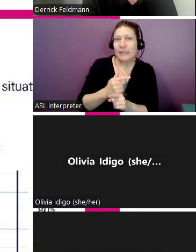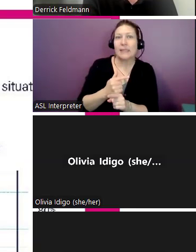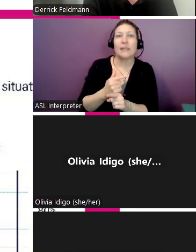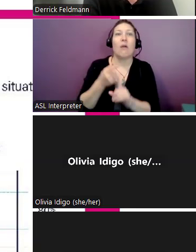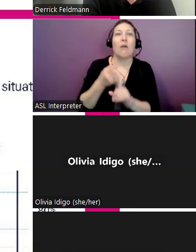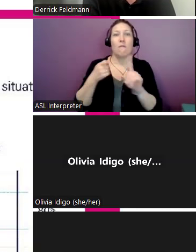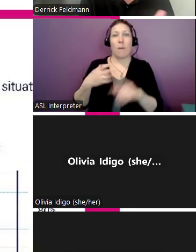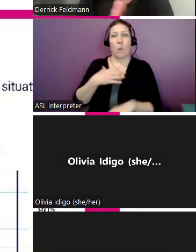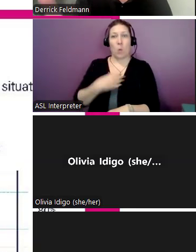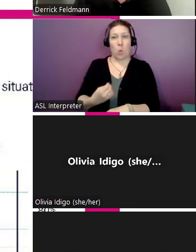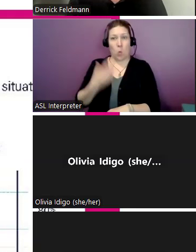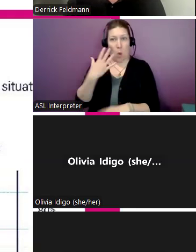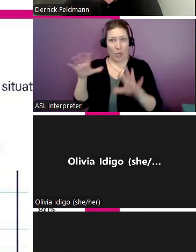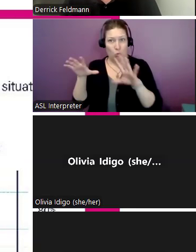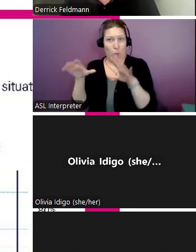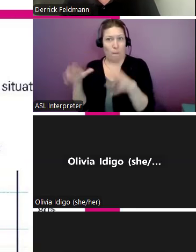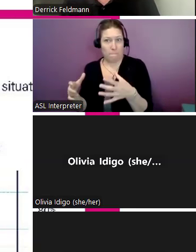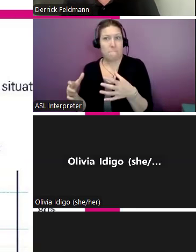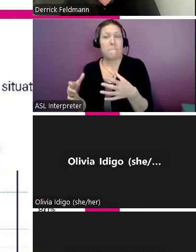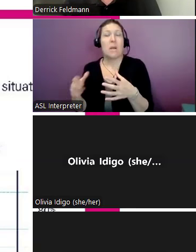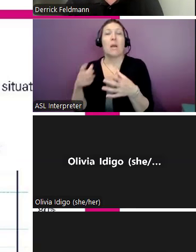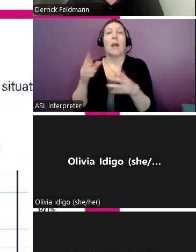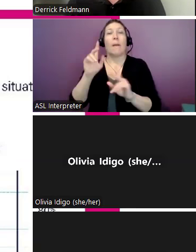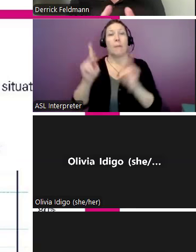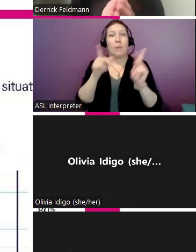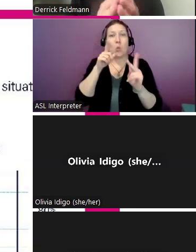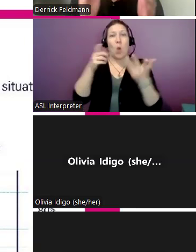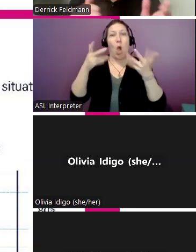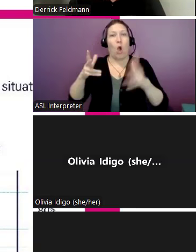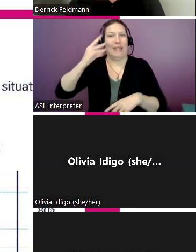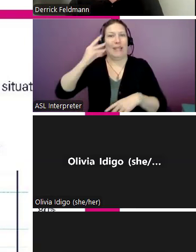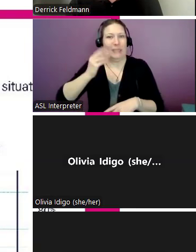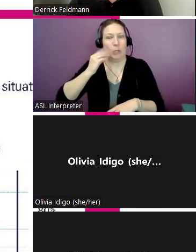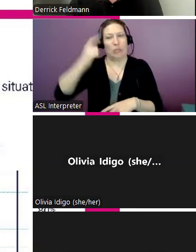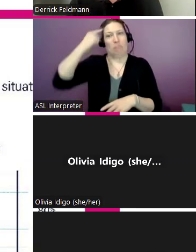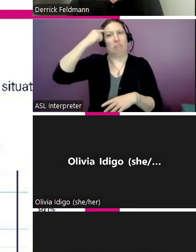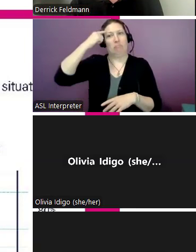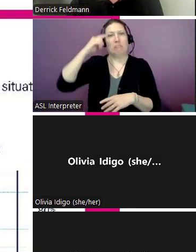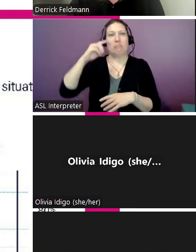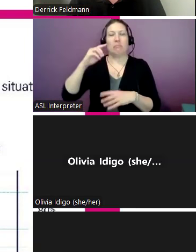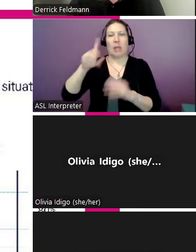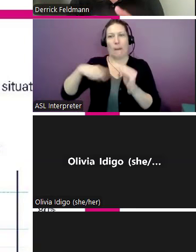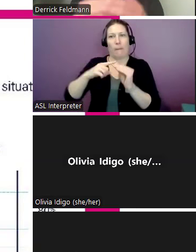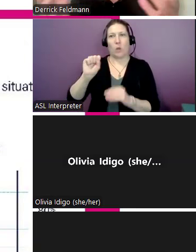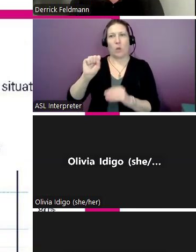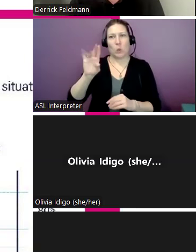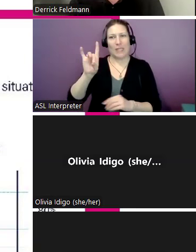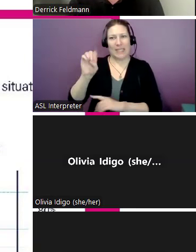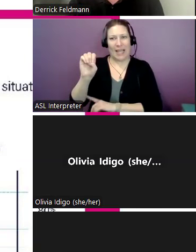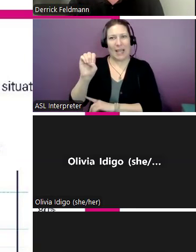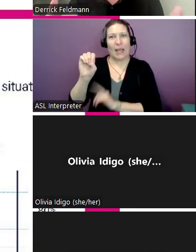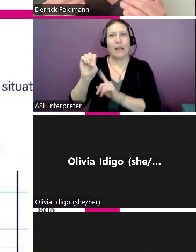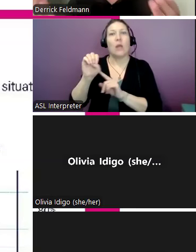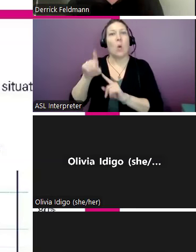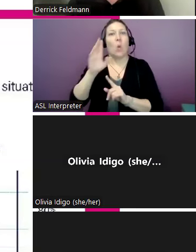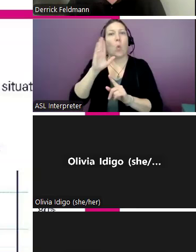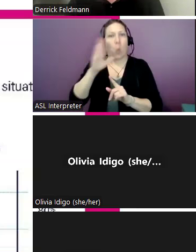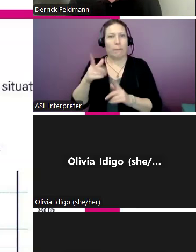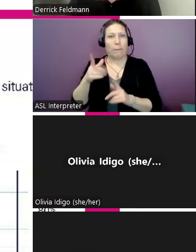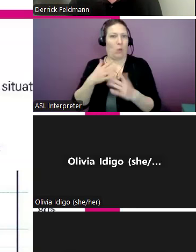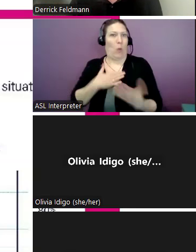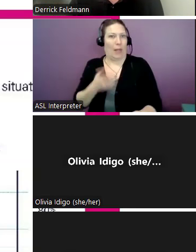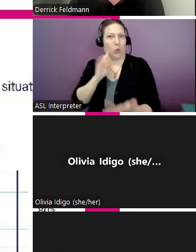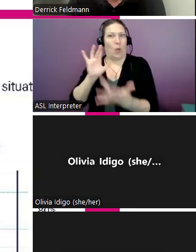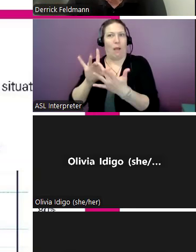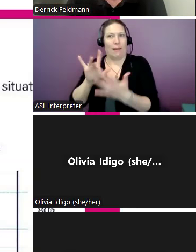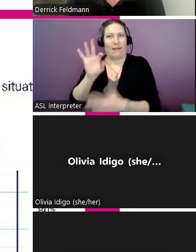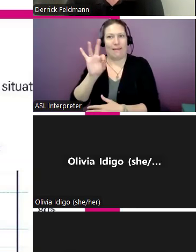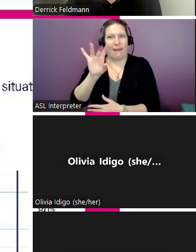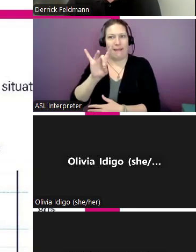and people have experienced suicidal ideation, said they'd be open to 988 because they can't support their loved ones alone.